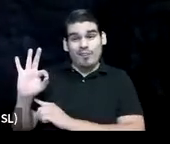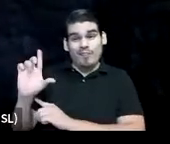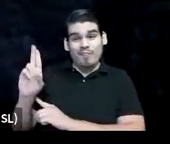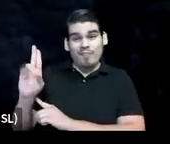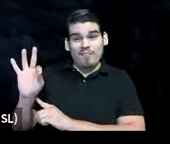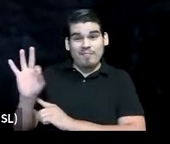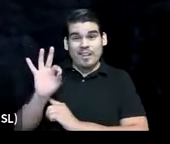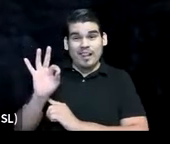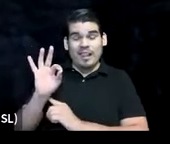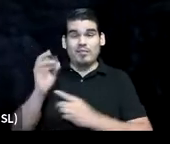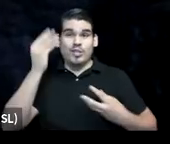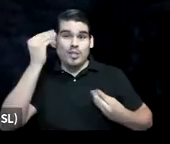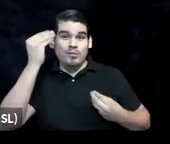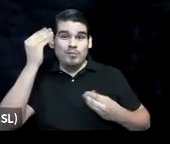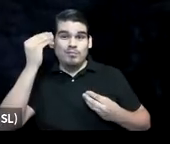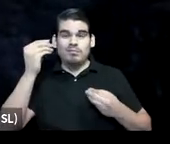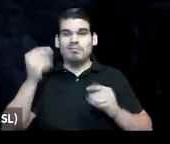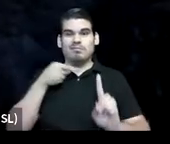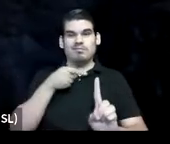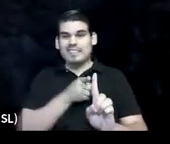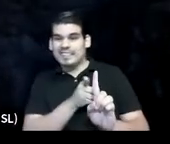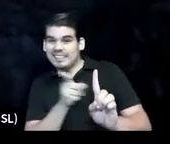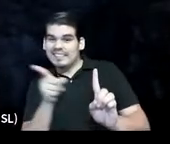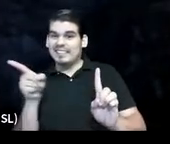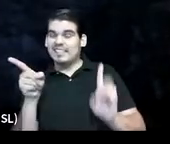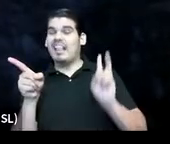Sorry, I'm stumbling over my words, this first paragraph that might be a little